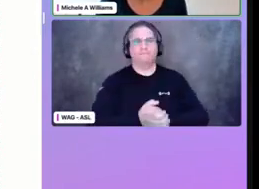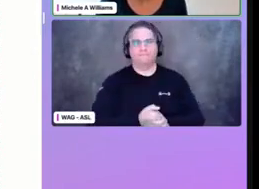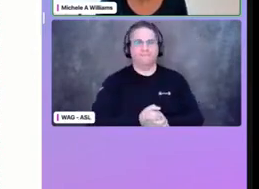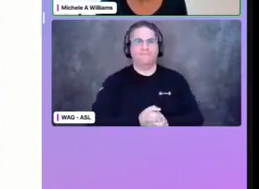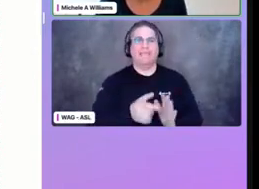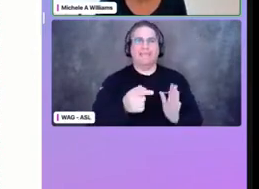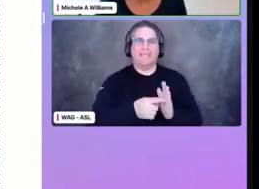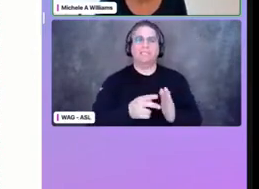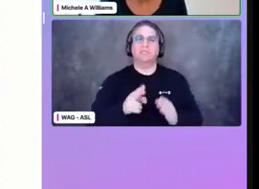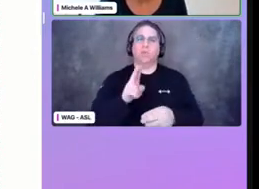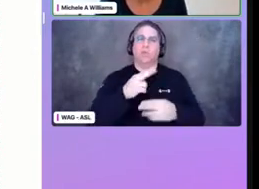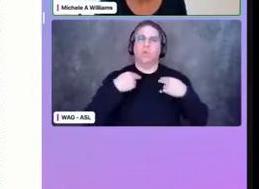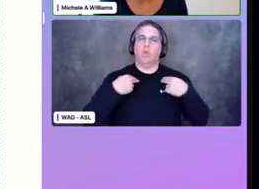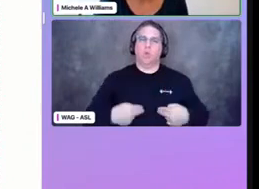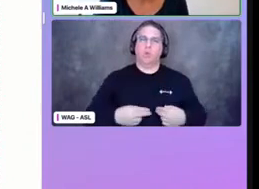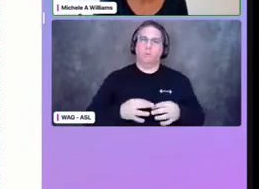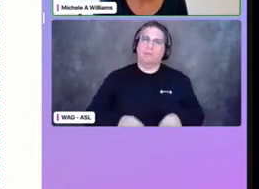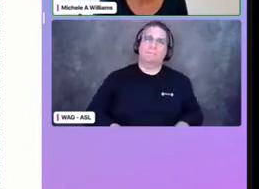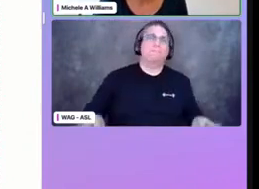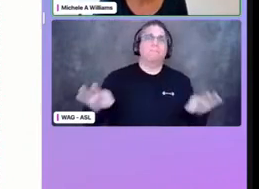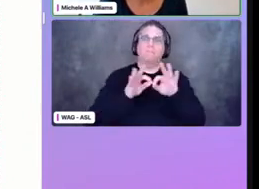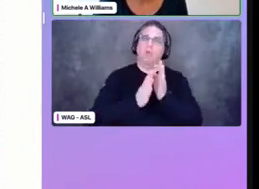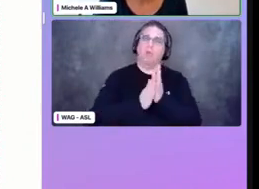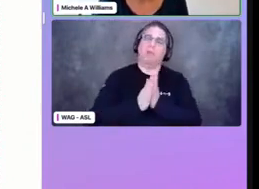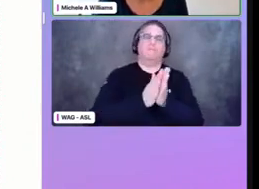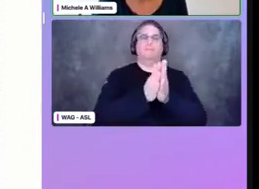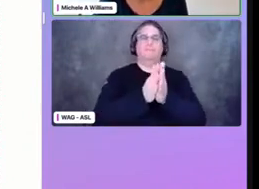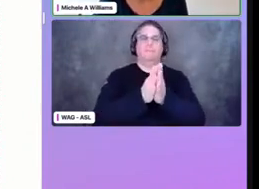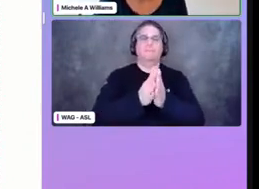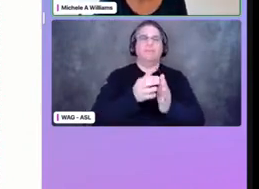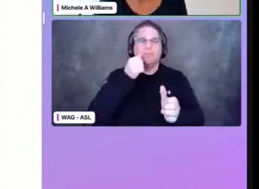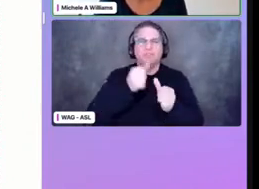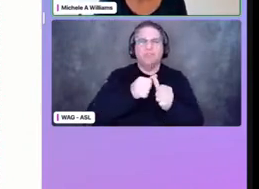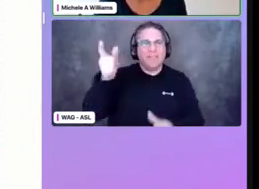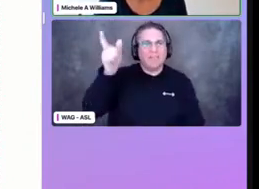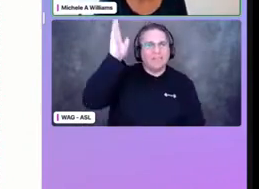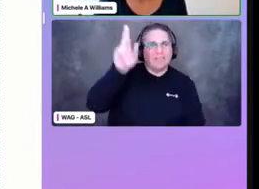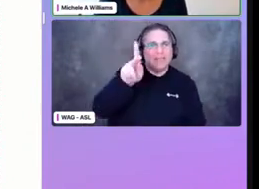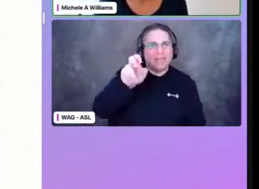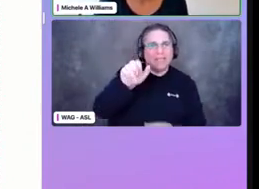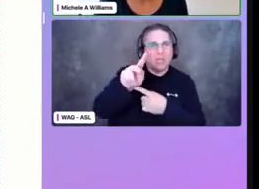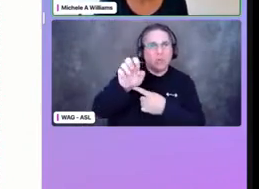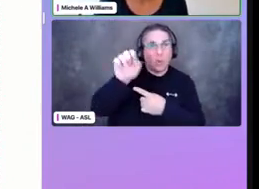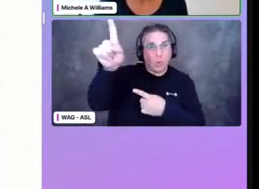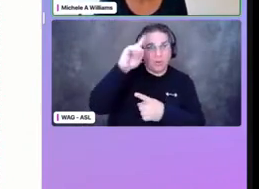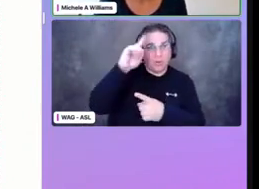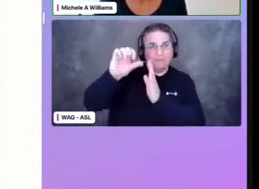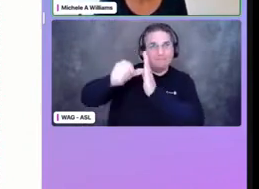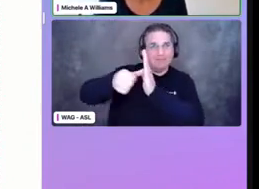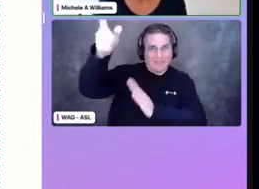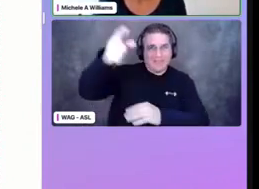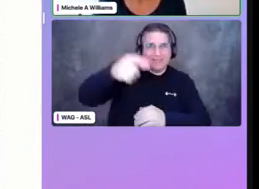inclusion is not a final checklist item. It is basically a human imperative as we hear it even in some of